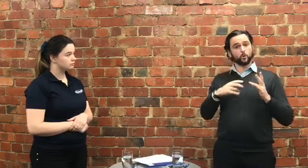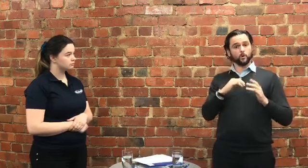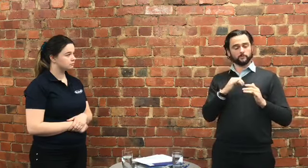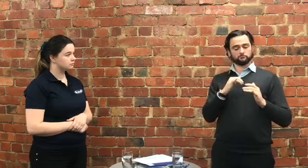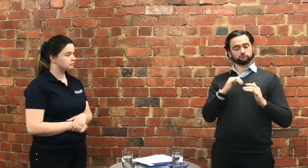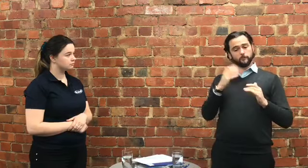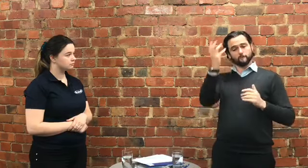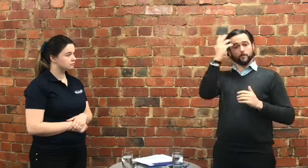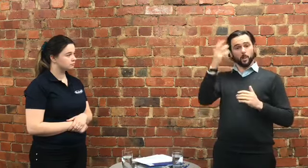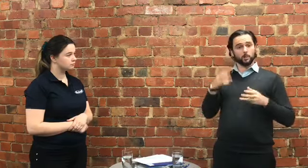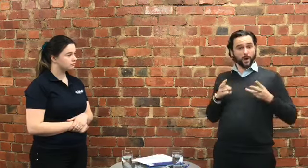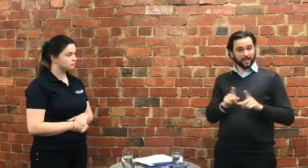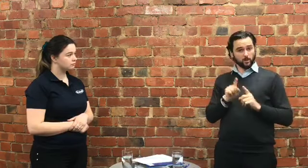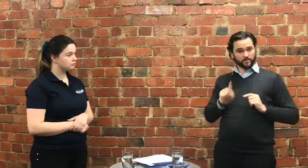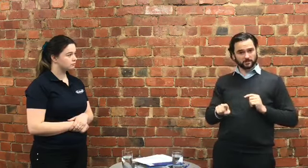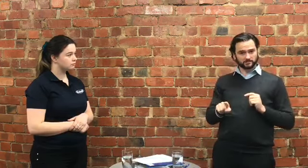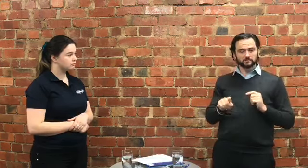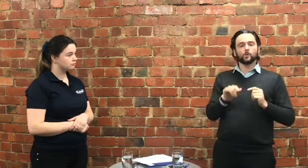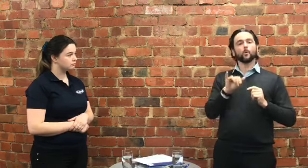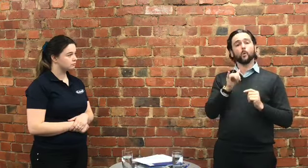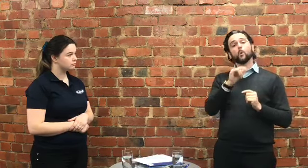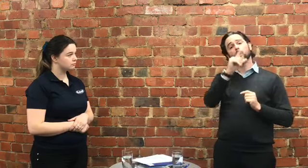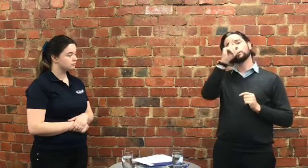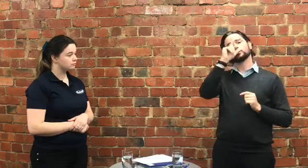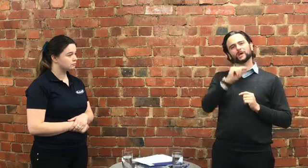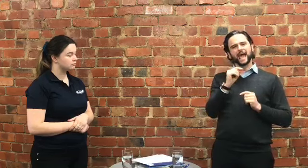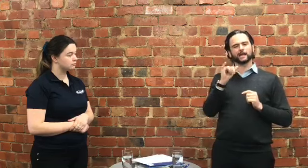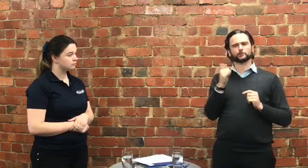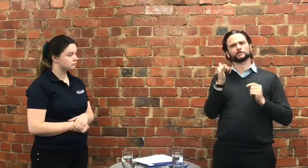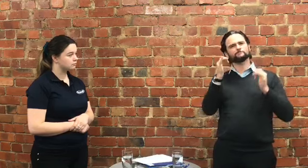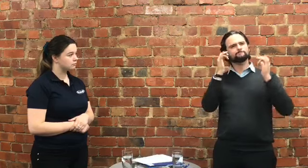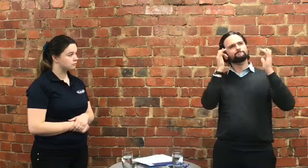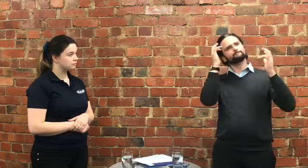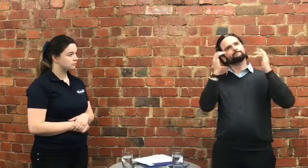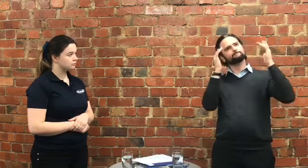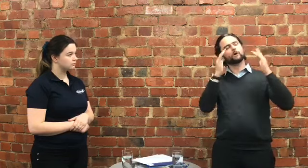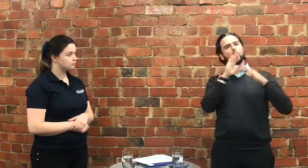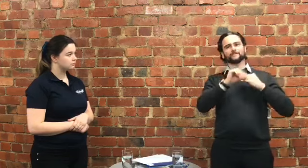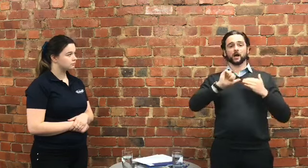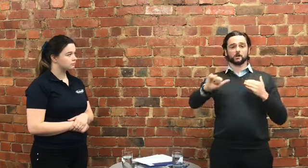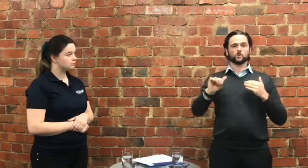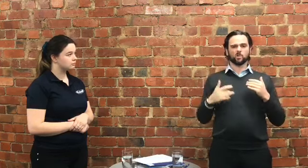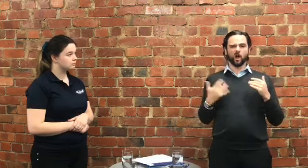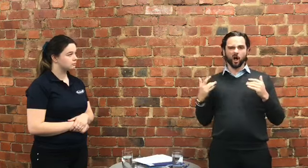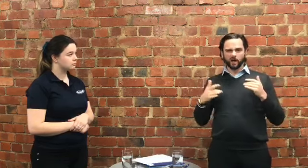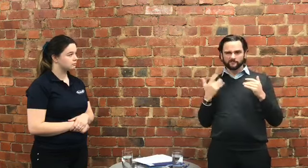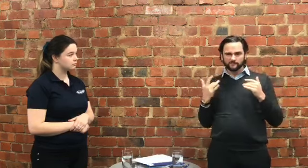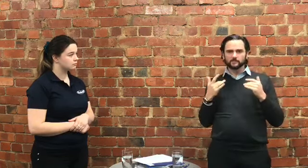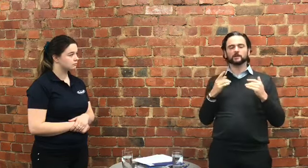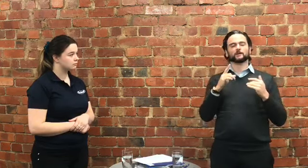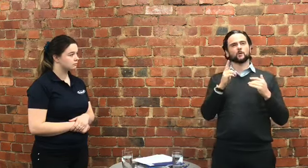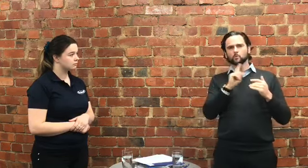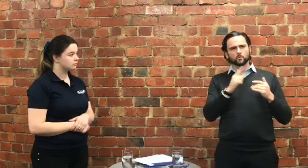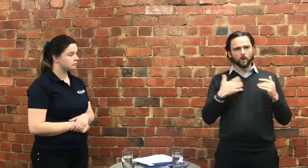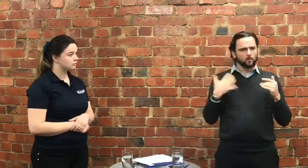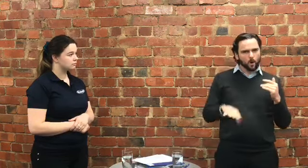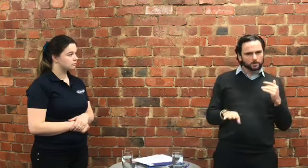Other organisations provide that as well. So, that's a formal process. Or you can just consider that yourself.